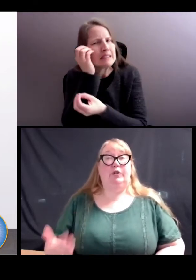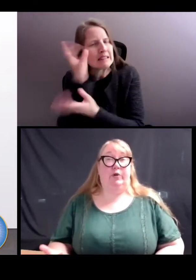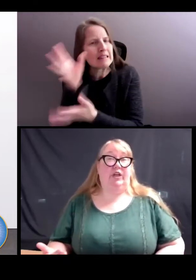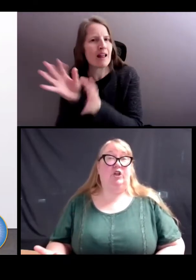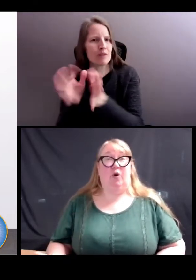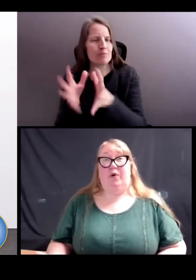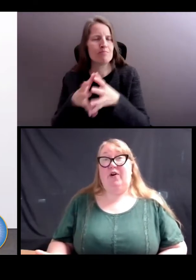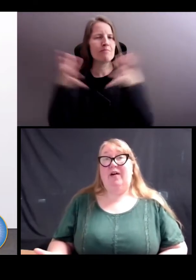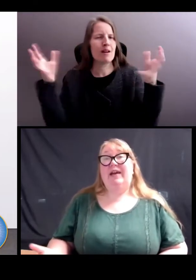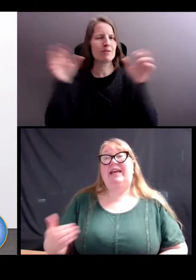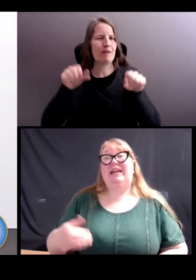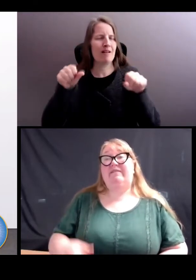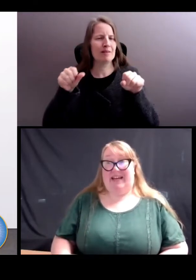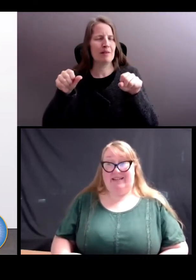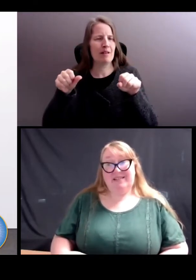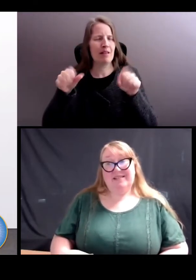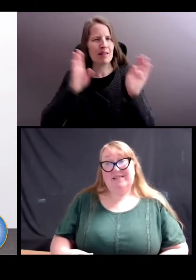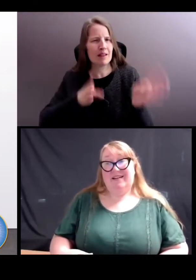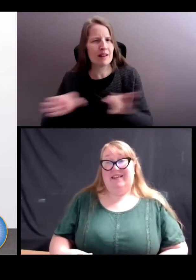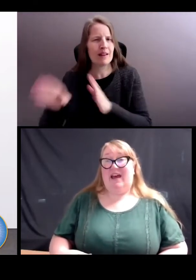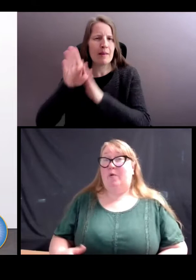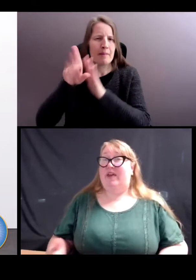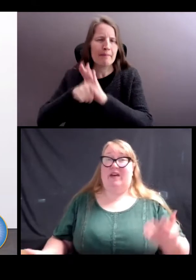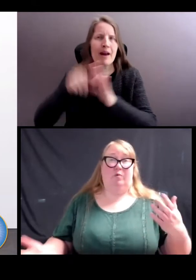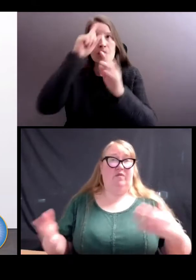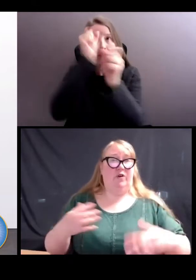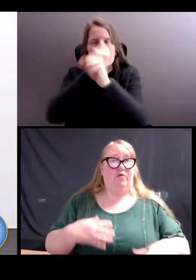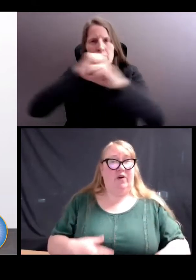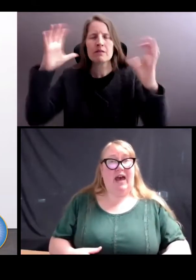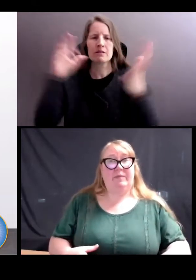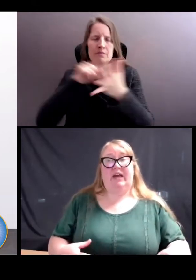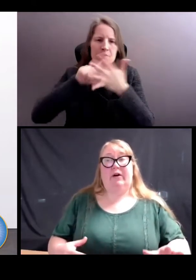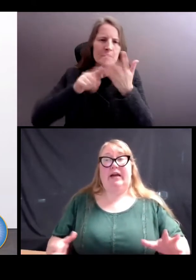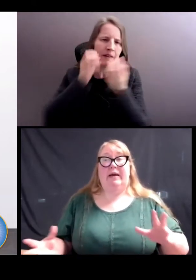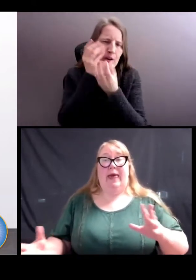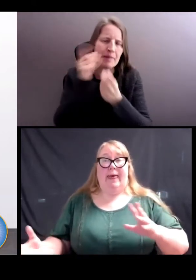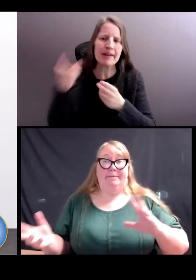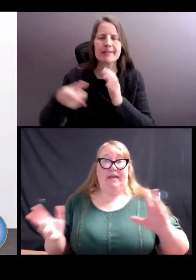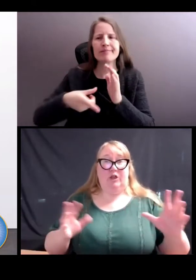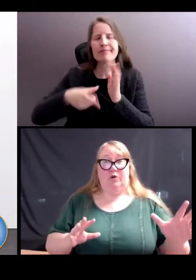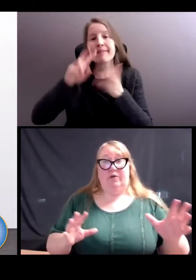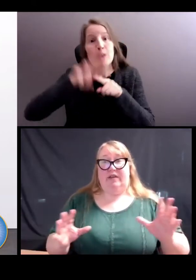to the interpreter in advance That way they can review vocabulary, make sure that they